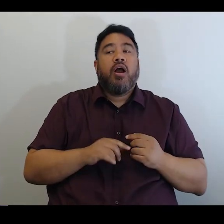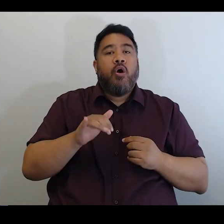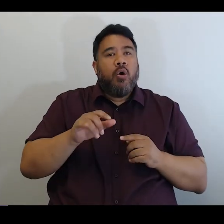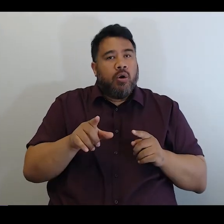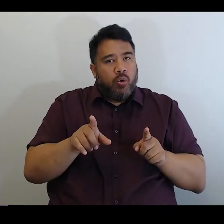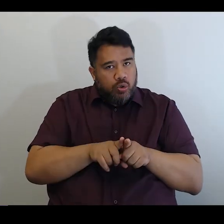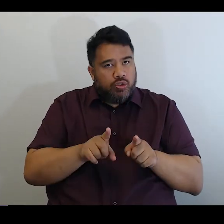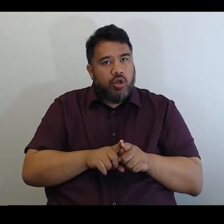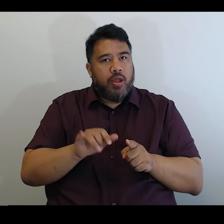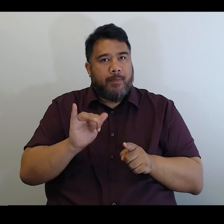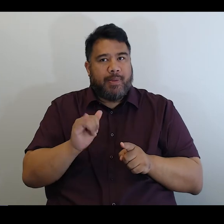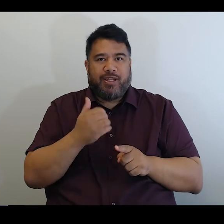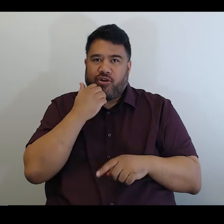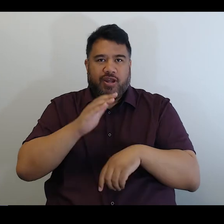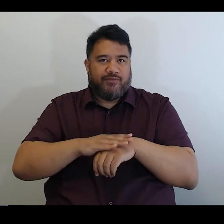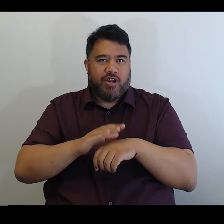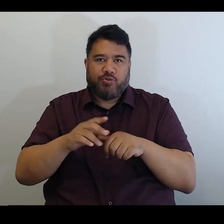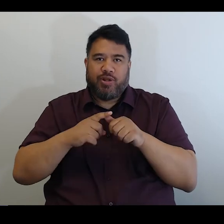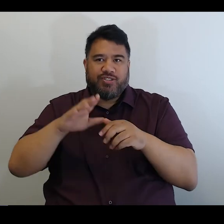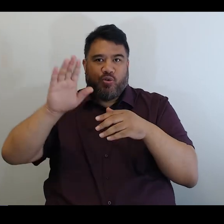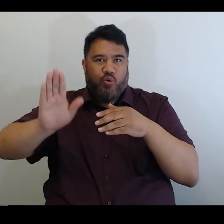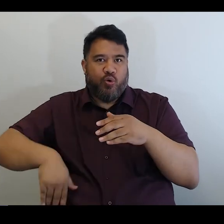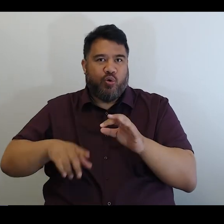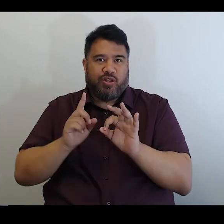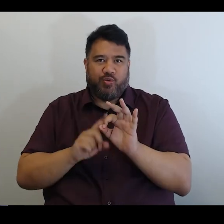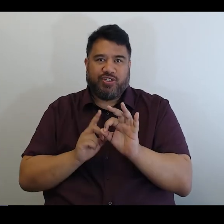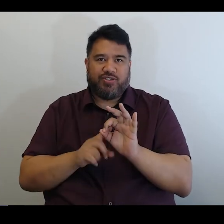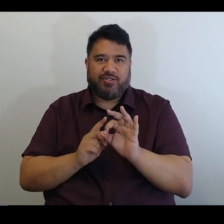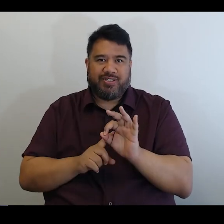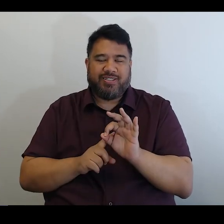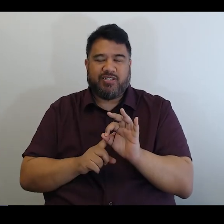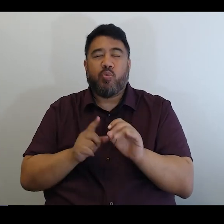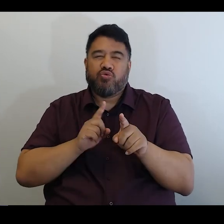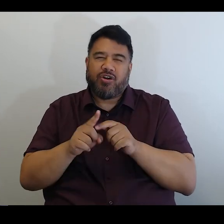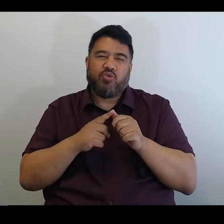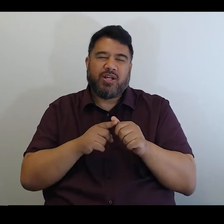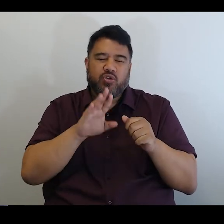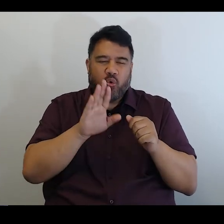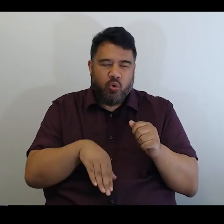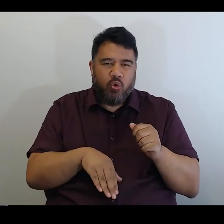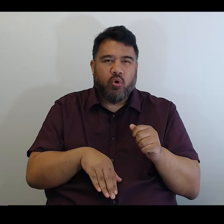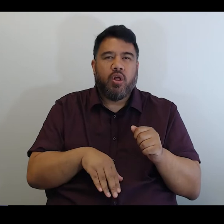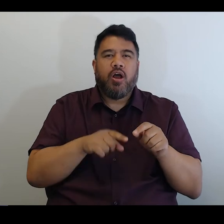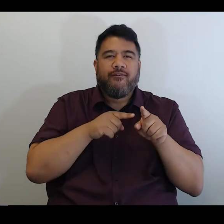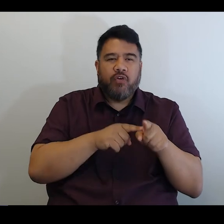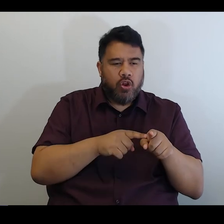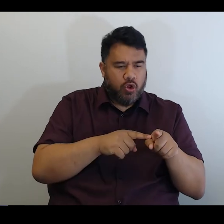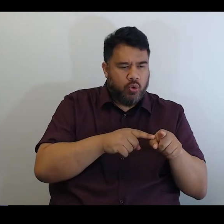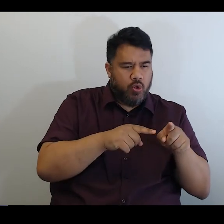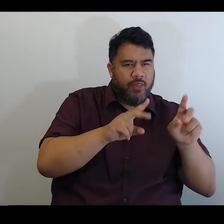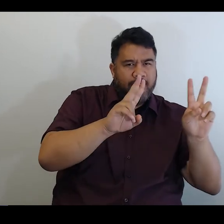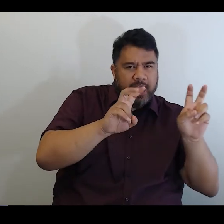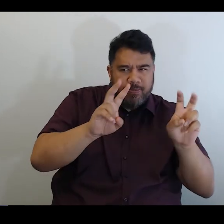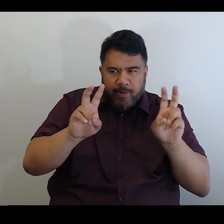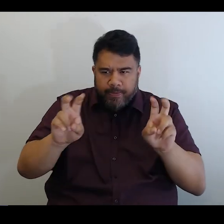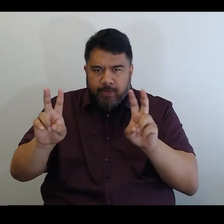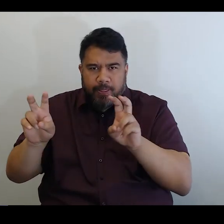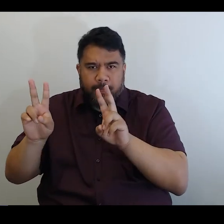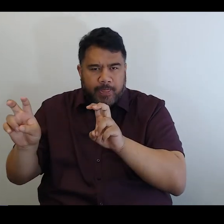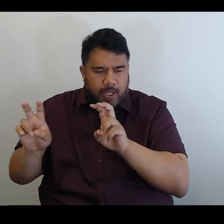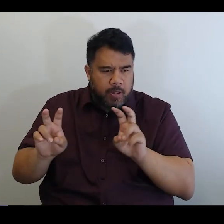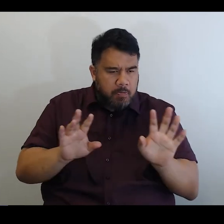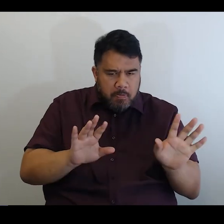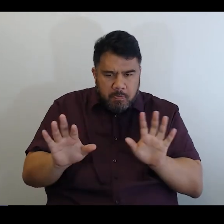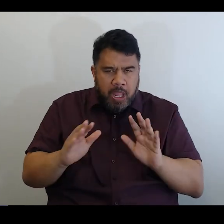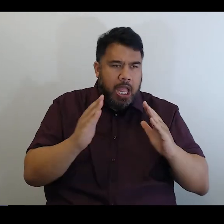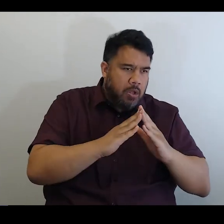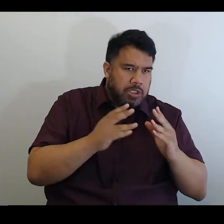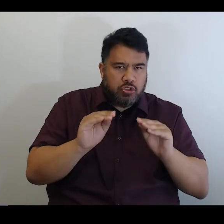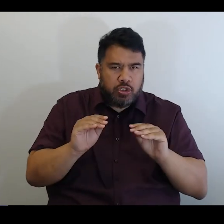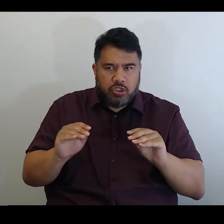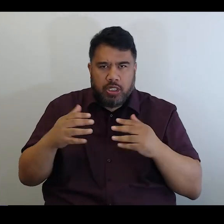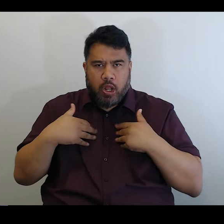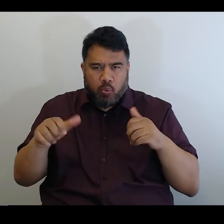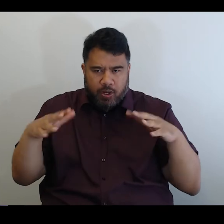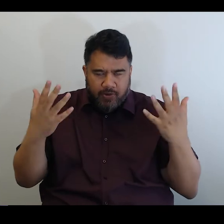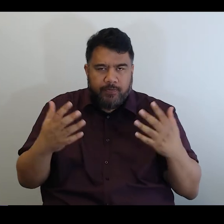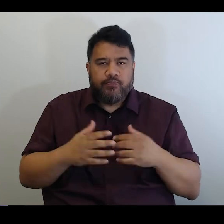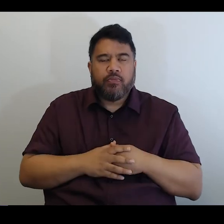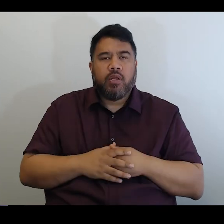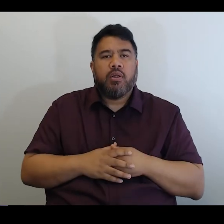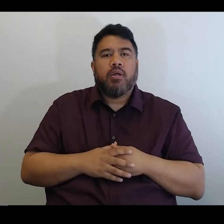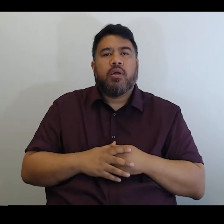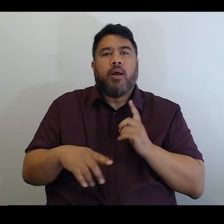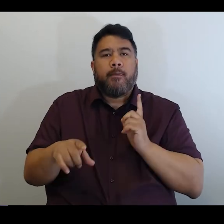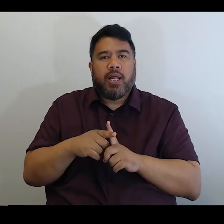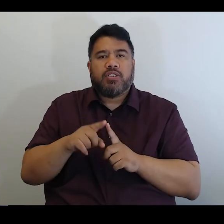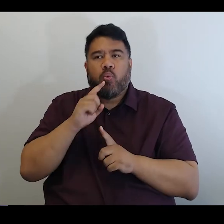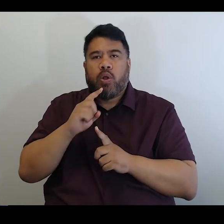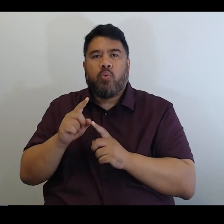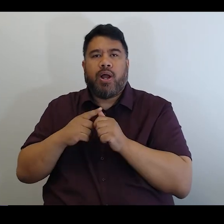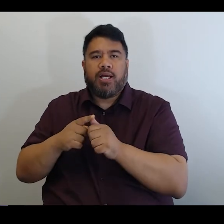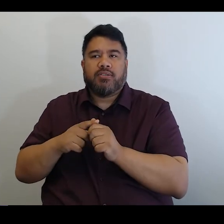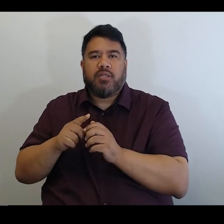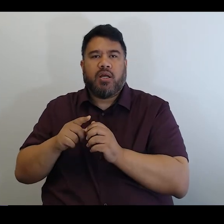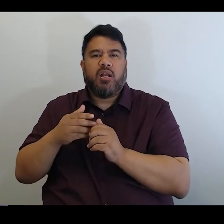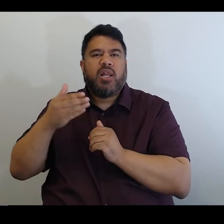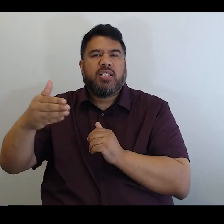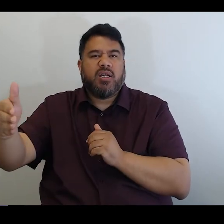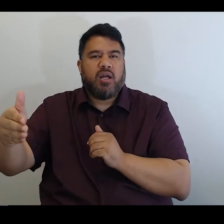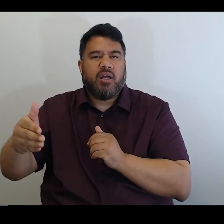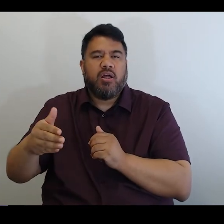but these will be collated and themed and answered on the Whaikaha website, over the coming weeks. If you'd like to verbally ask a question, please raise your electronic hand if you can,